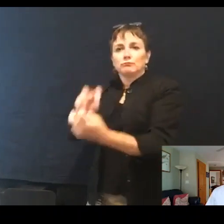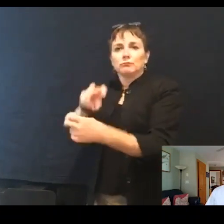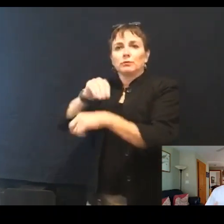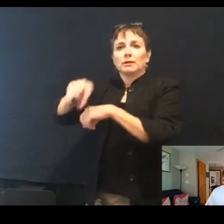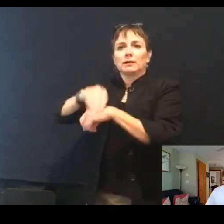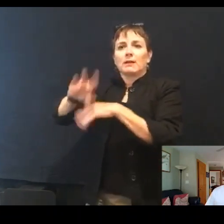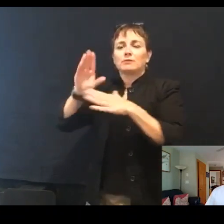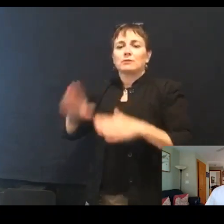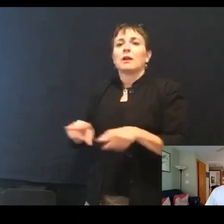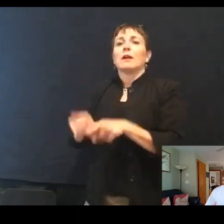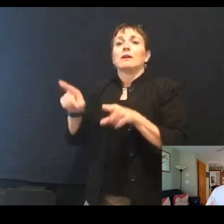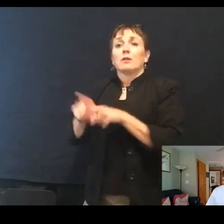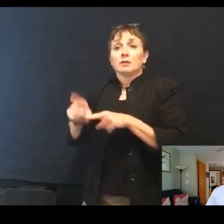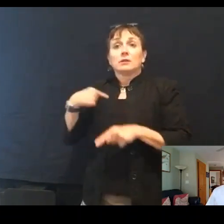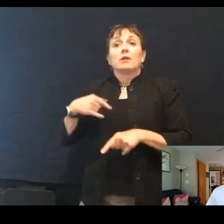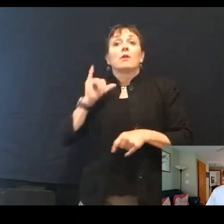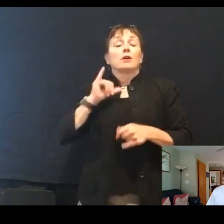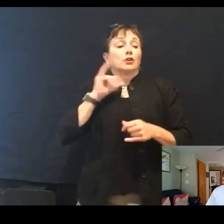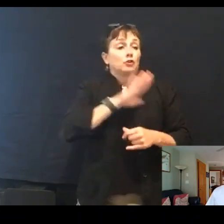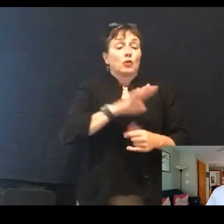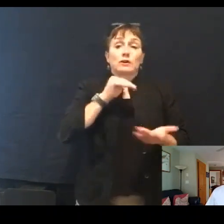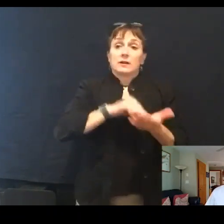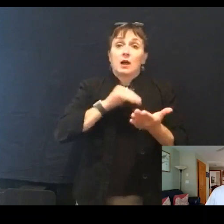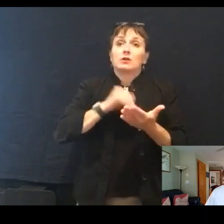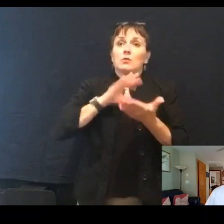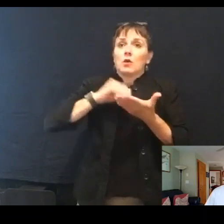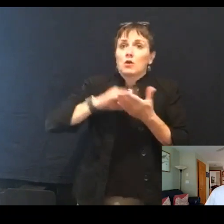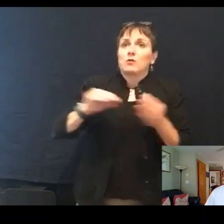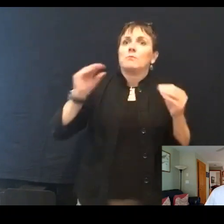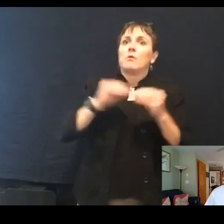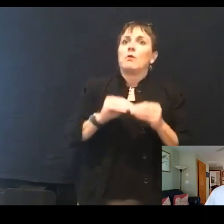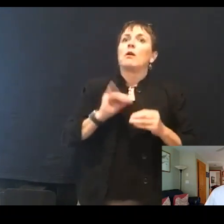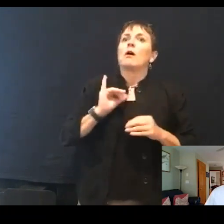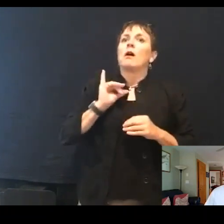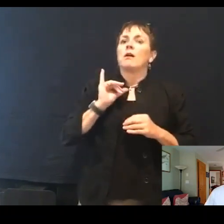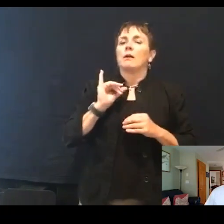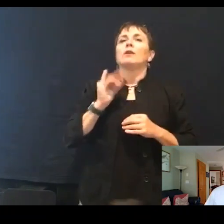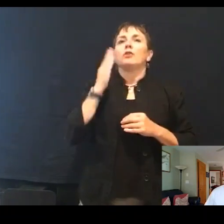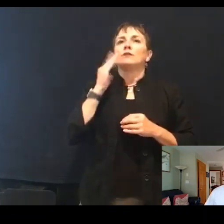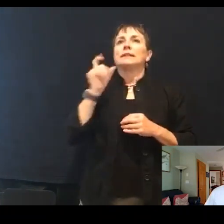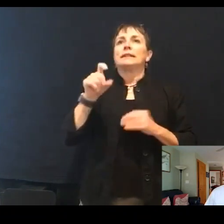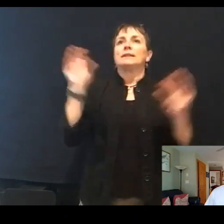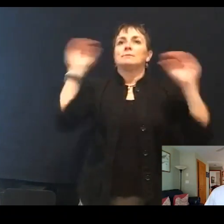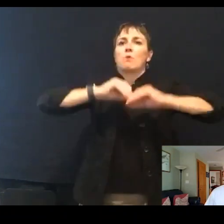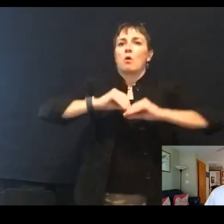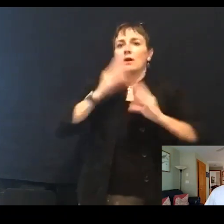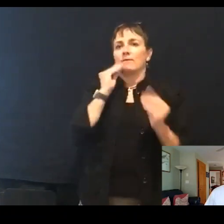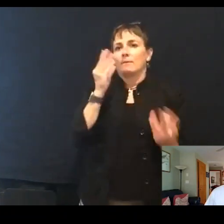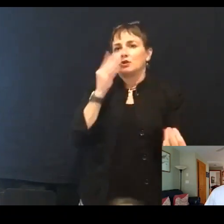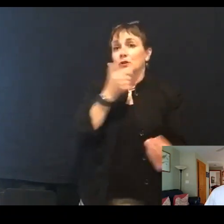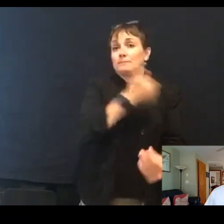And your clinician will build on that information and maybe ask for additional testing to help you.